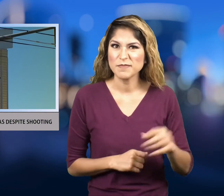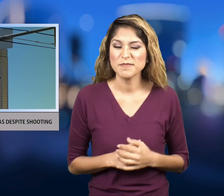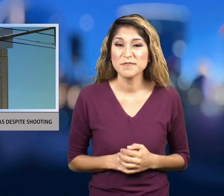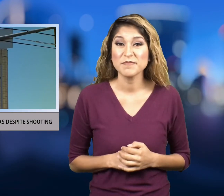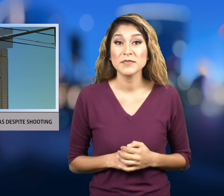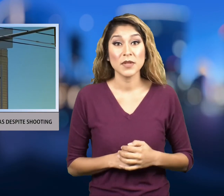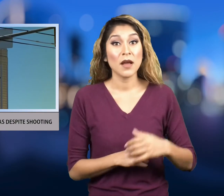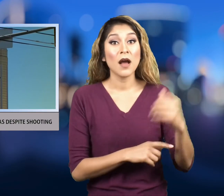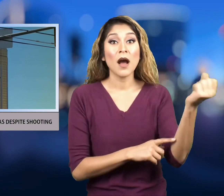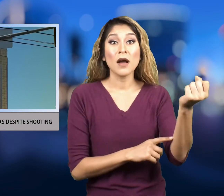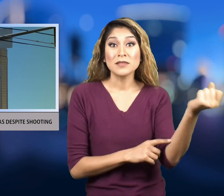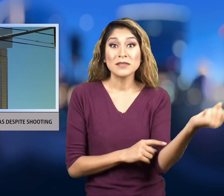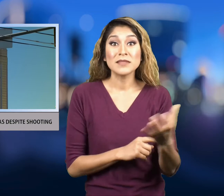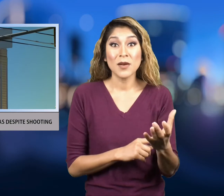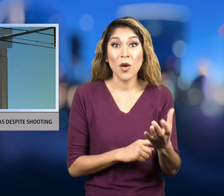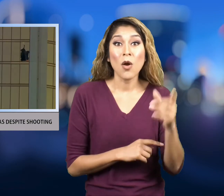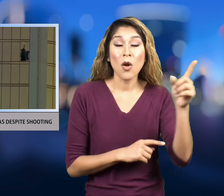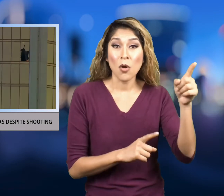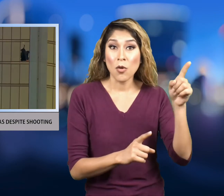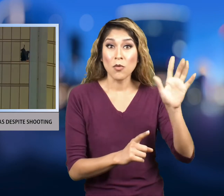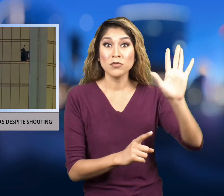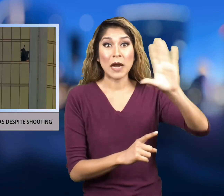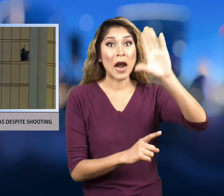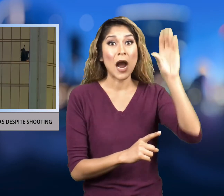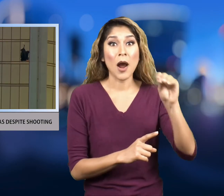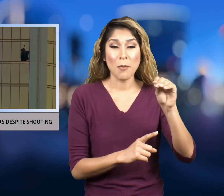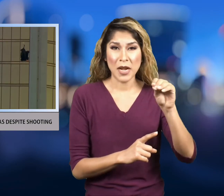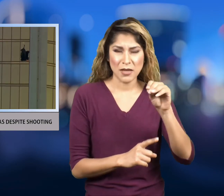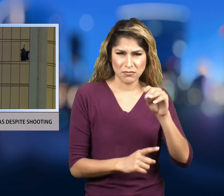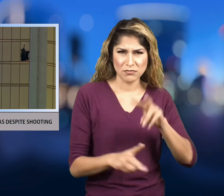Several casinos in the area say they have not